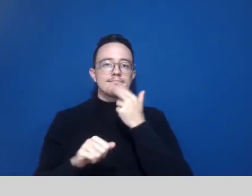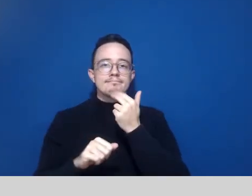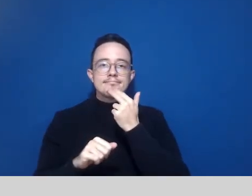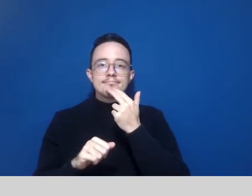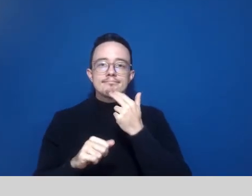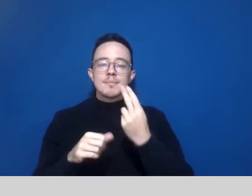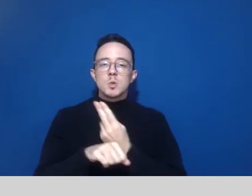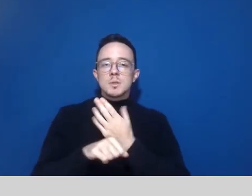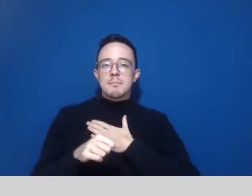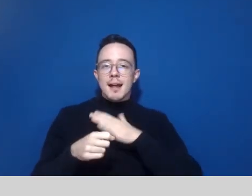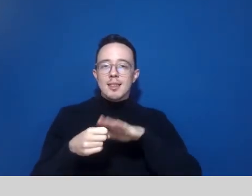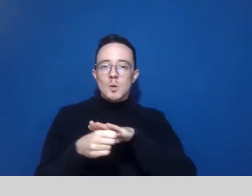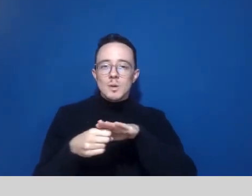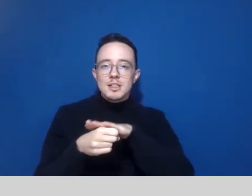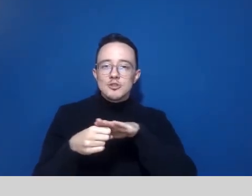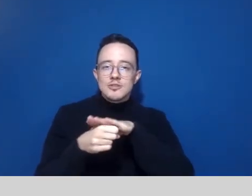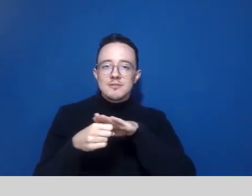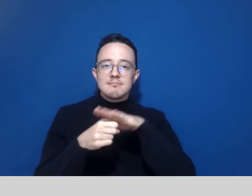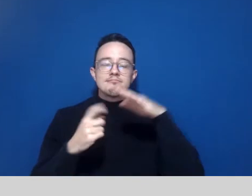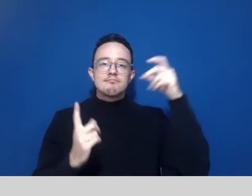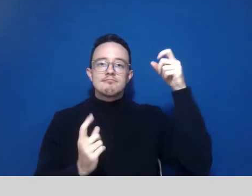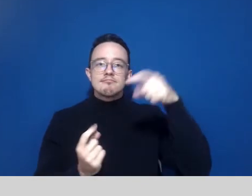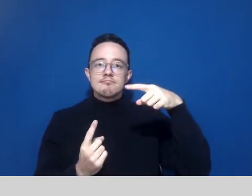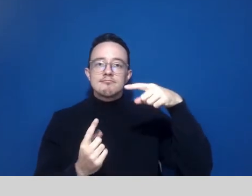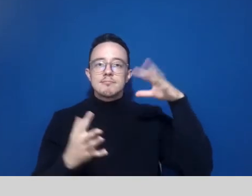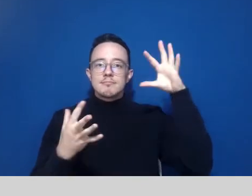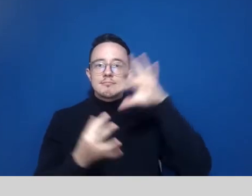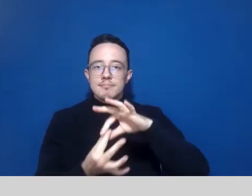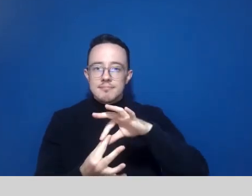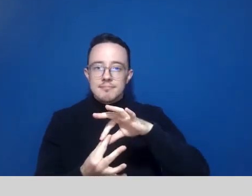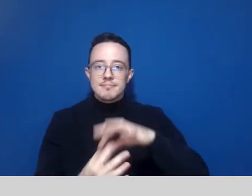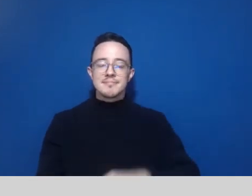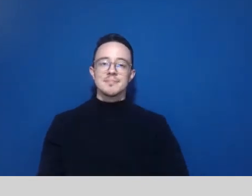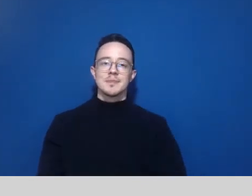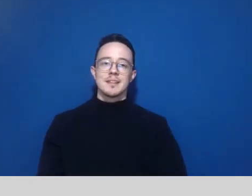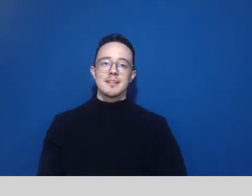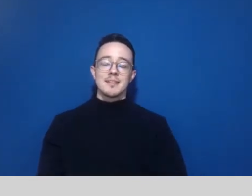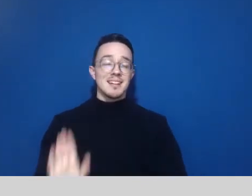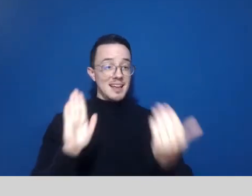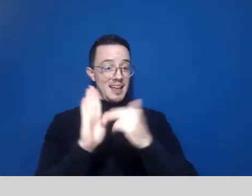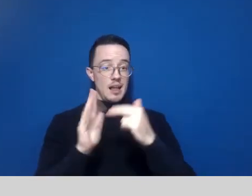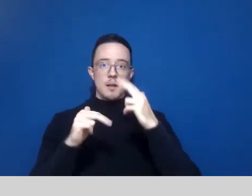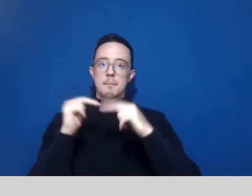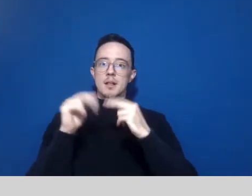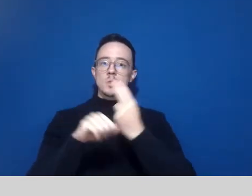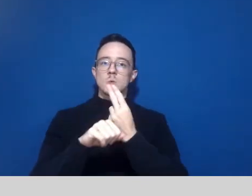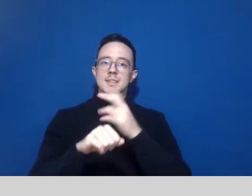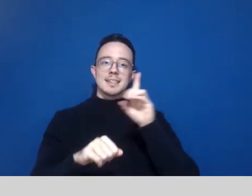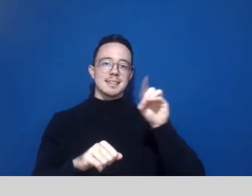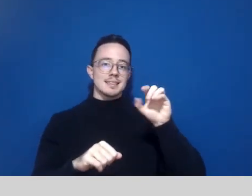like this little "use my location" button at the top of the screen. But again, this is all built using Datasette